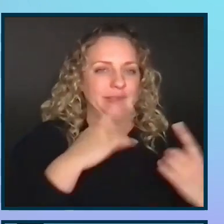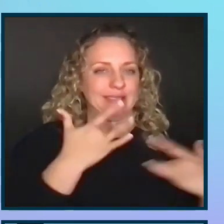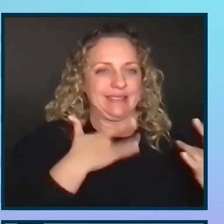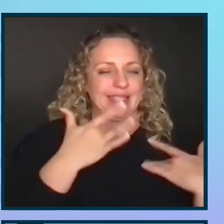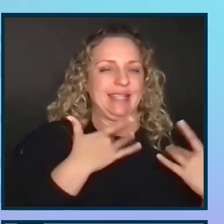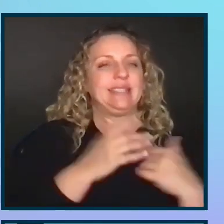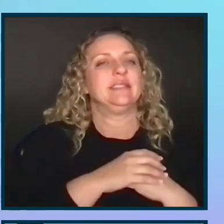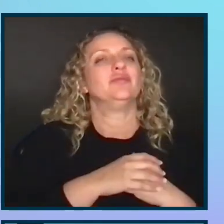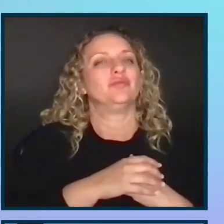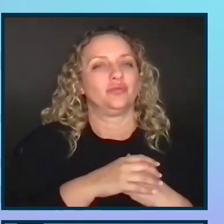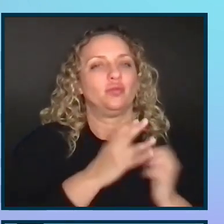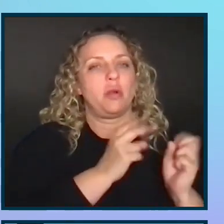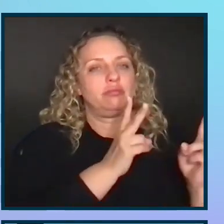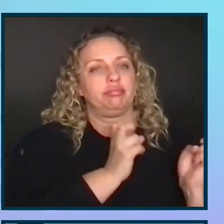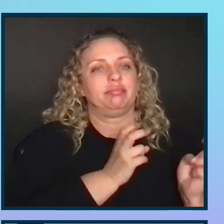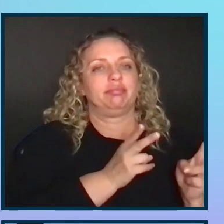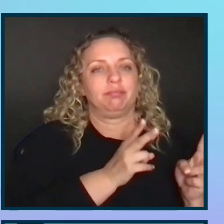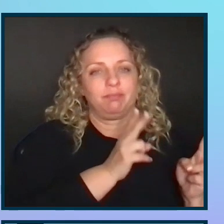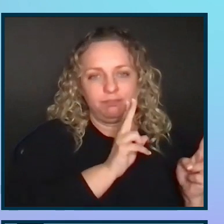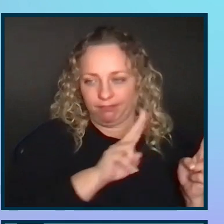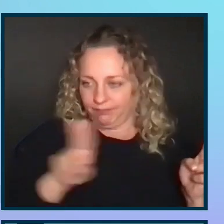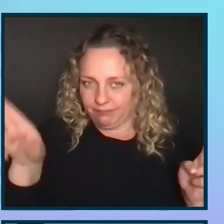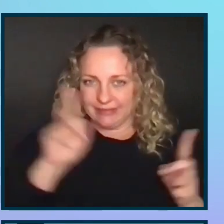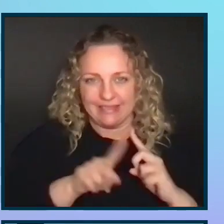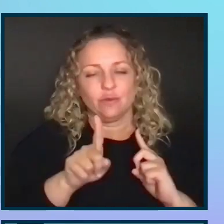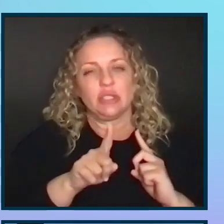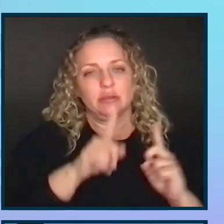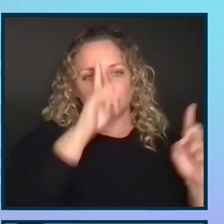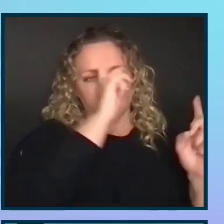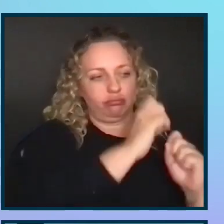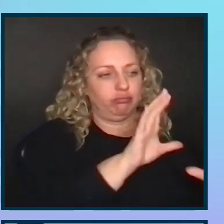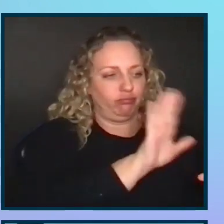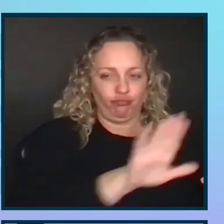And we took that through some plausible sketches that are in the illustration below different types of layouts,